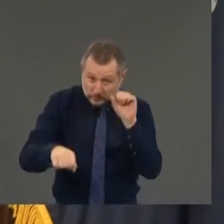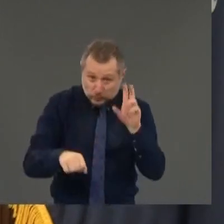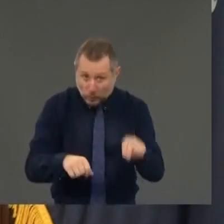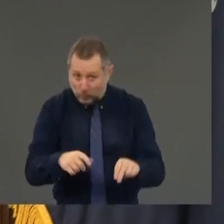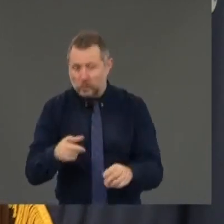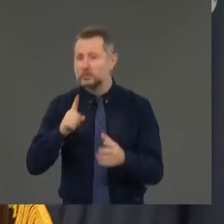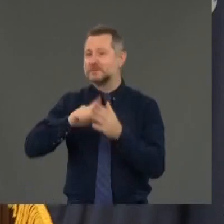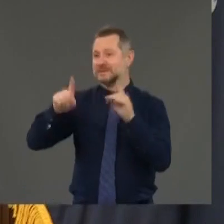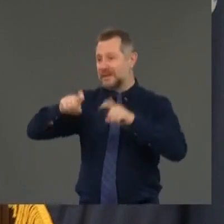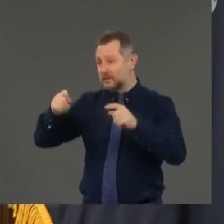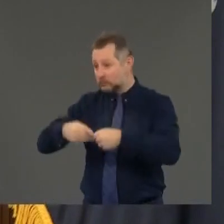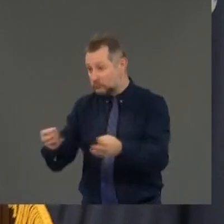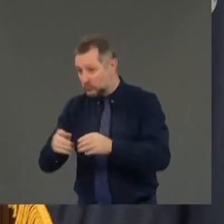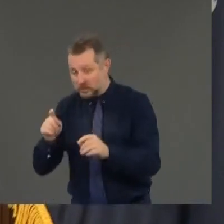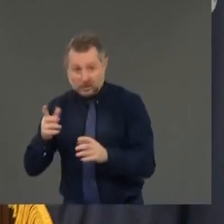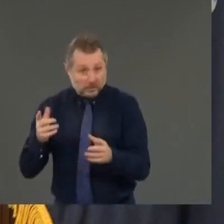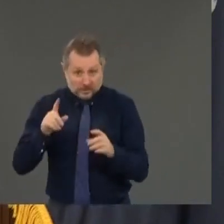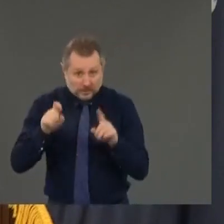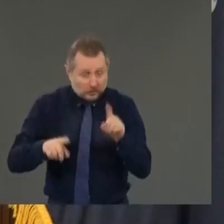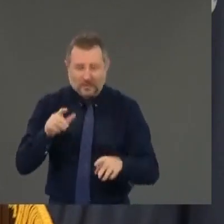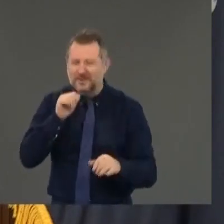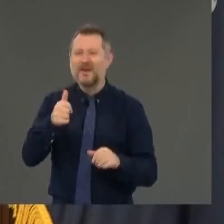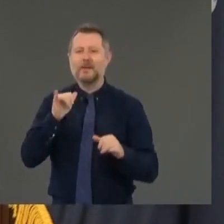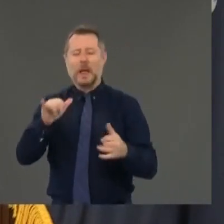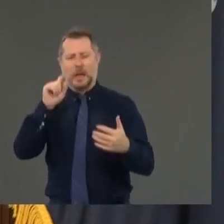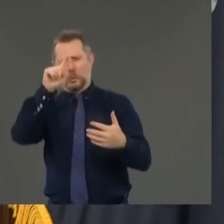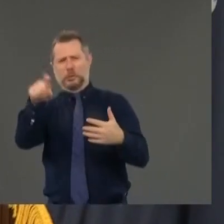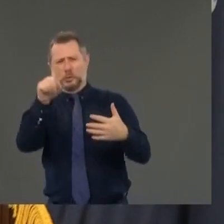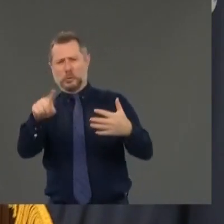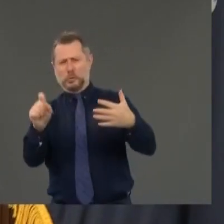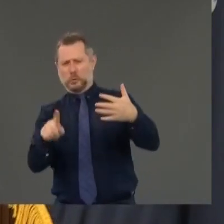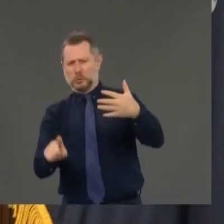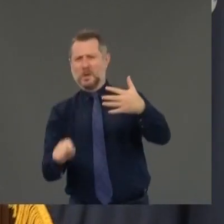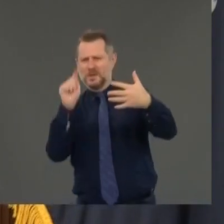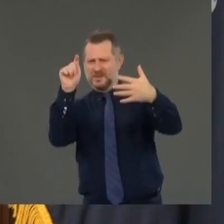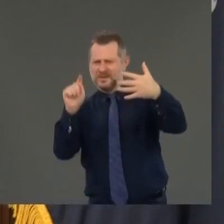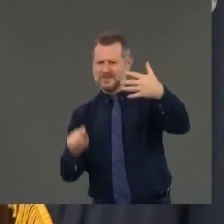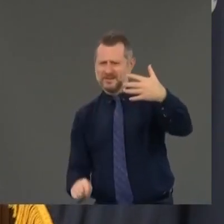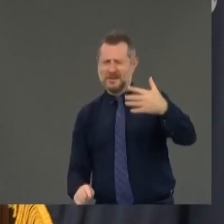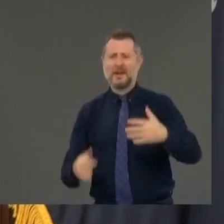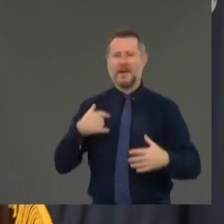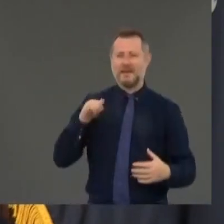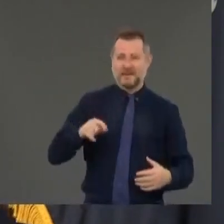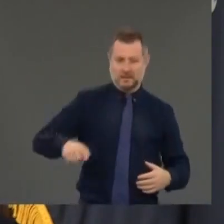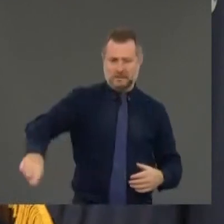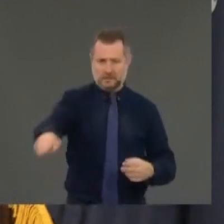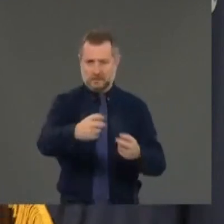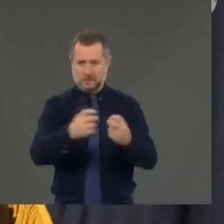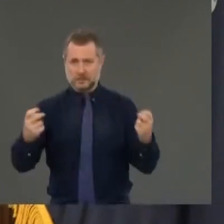ARE THEY DOING THE TRACING AND